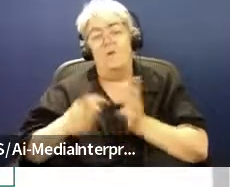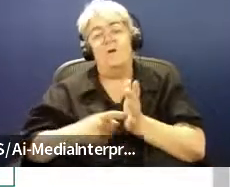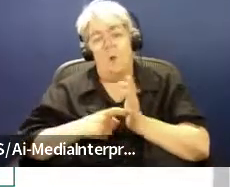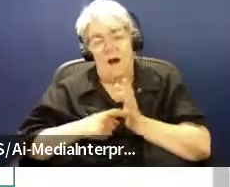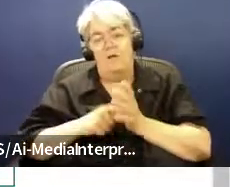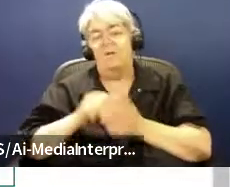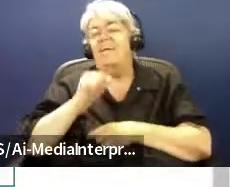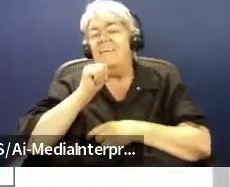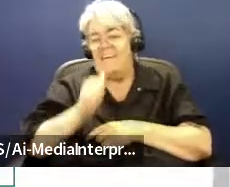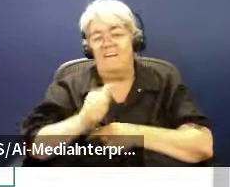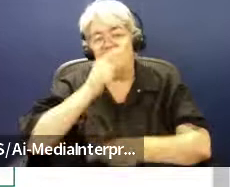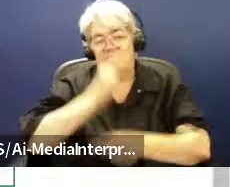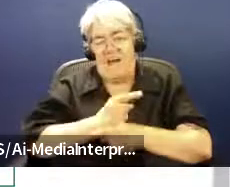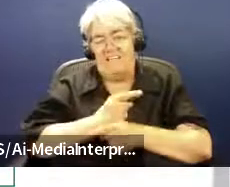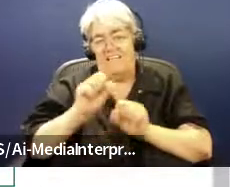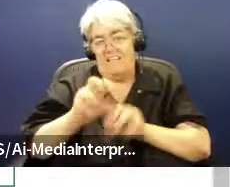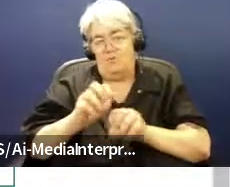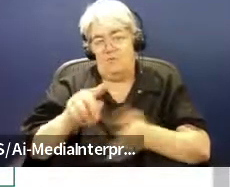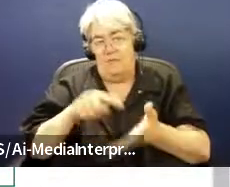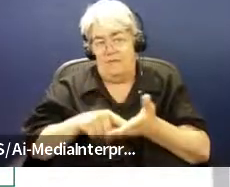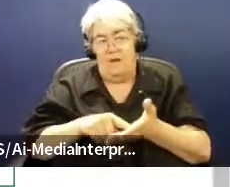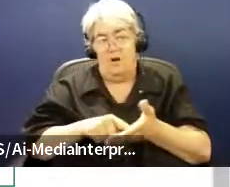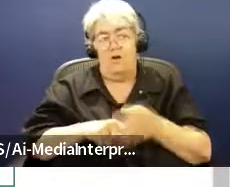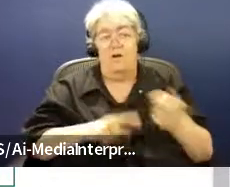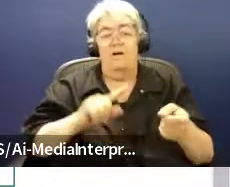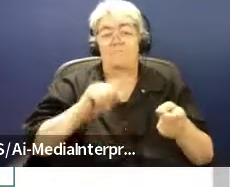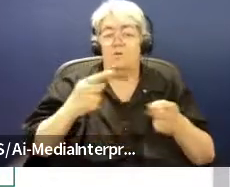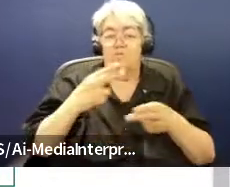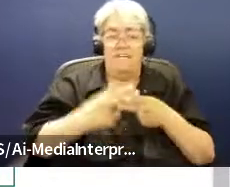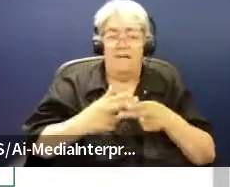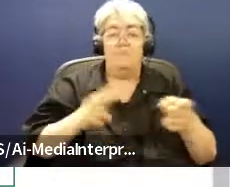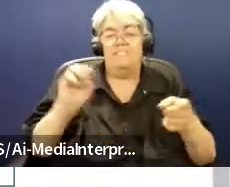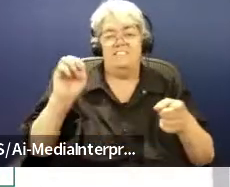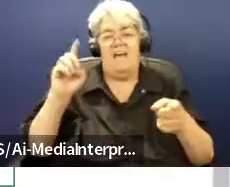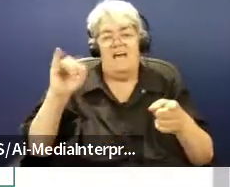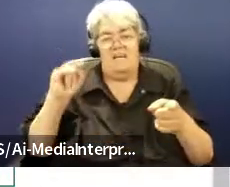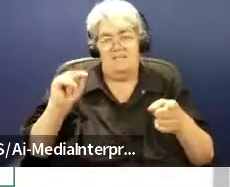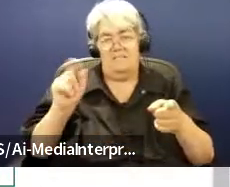and that might be something for us to go back to look at. SPEAKER: 9 o'clock, 1030,